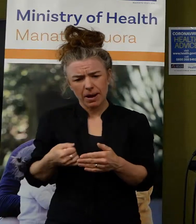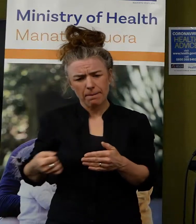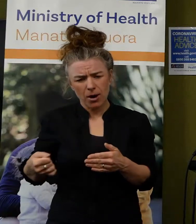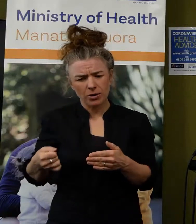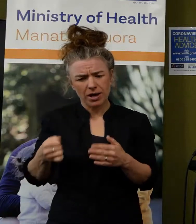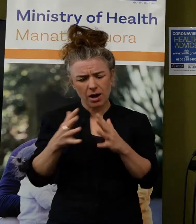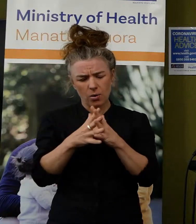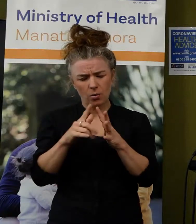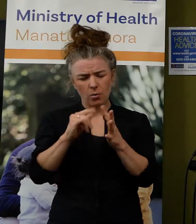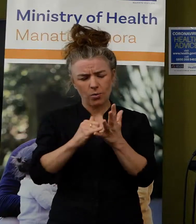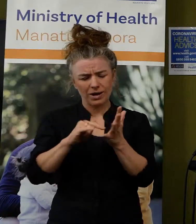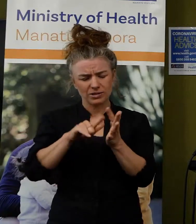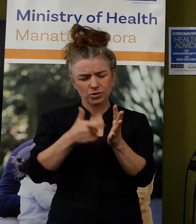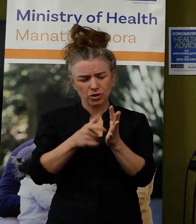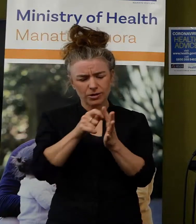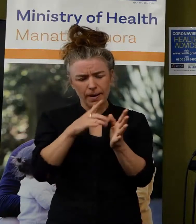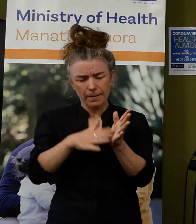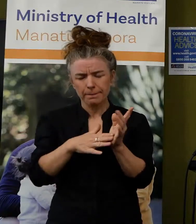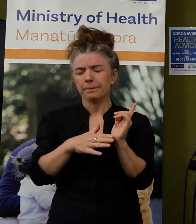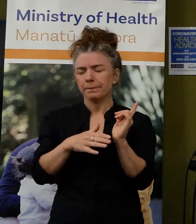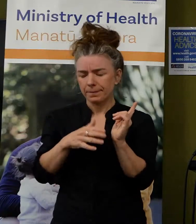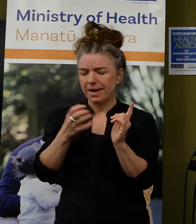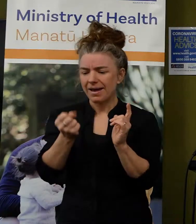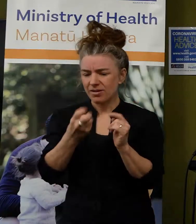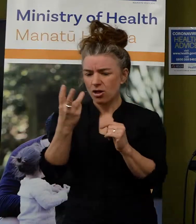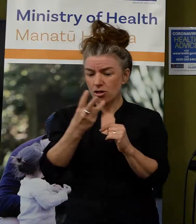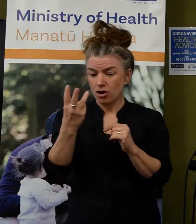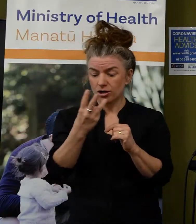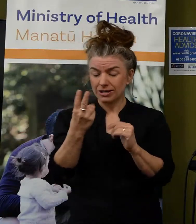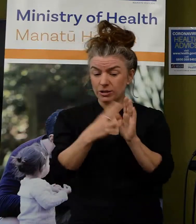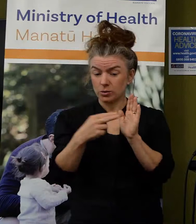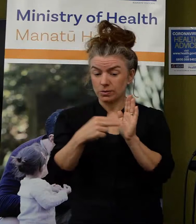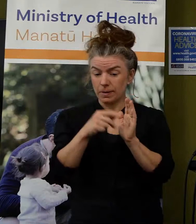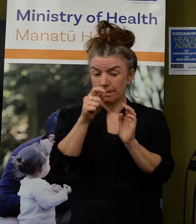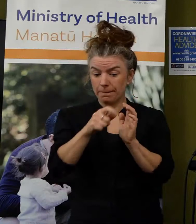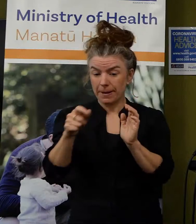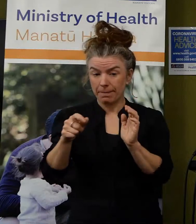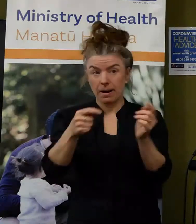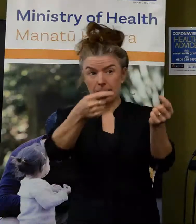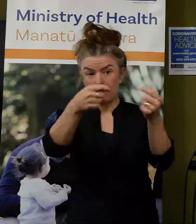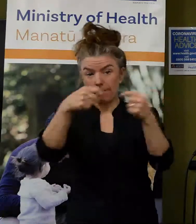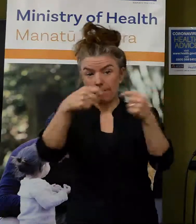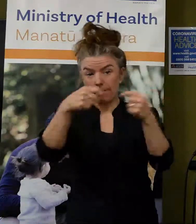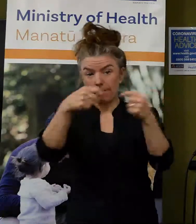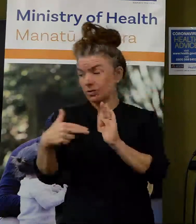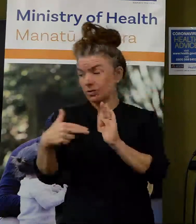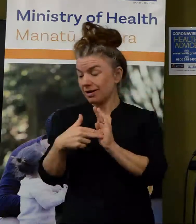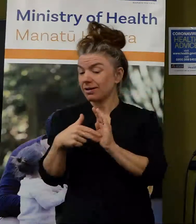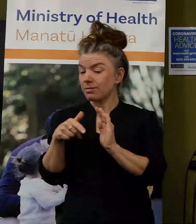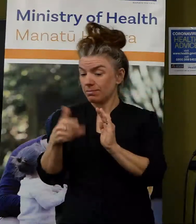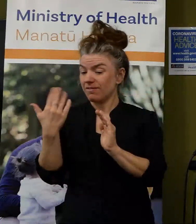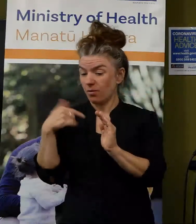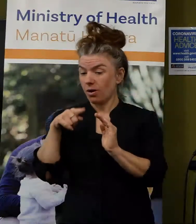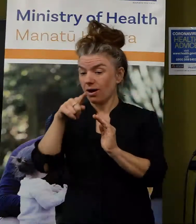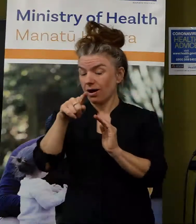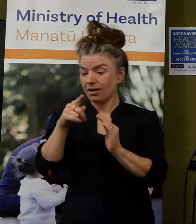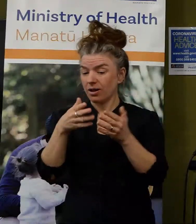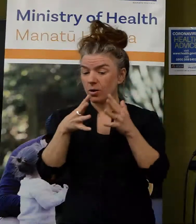So just as an update, there are 13 New Zealanders who are back in the country who were on the ..